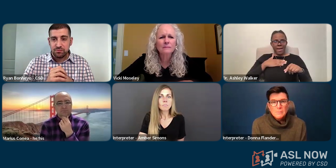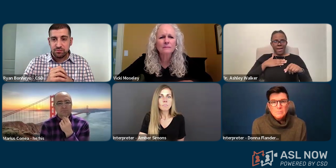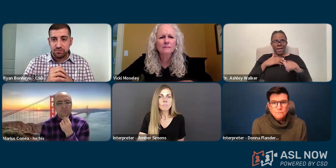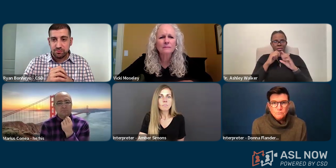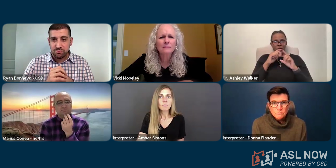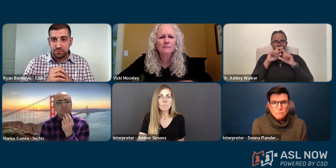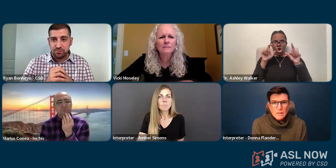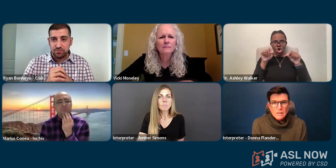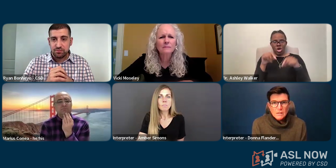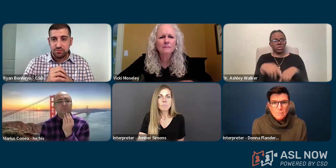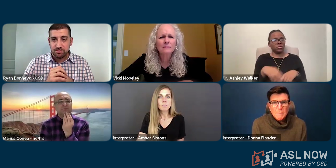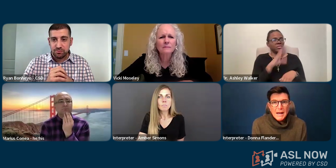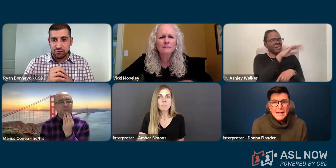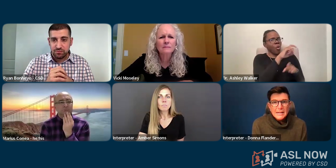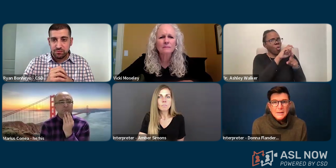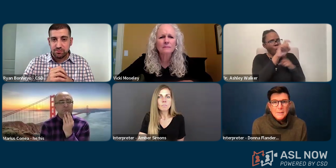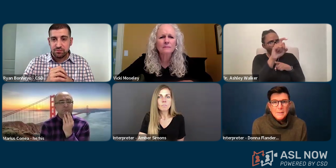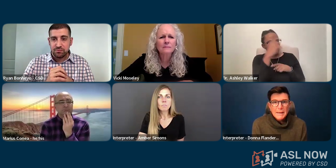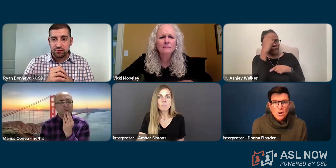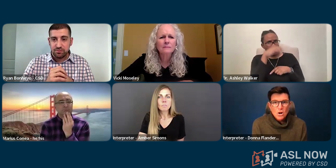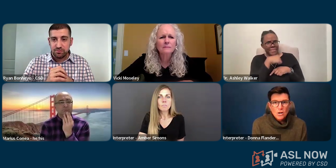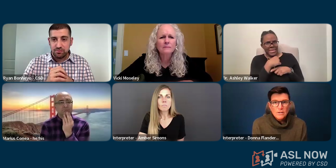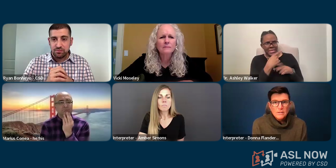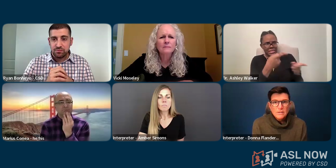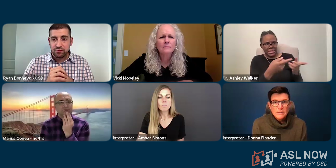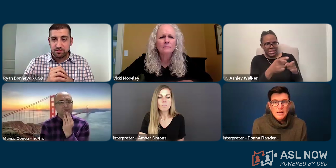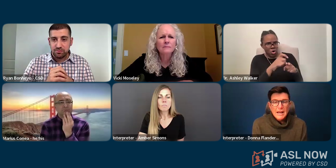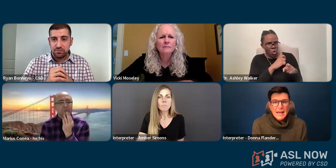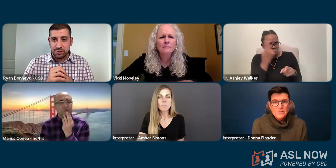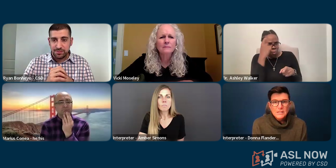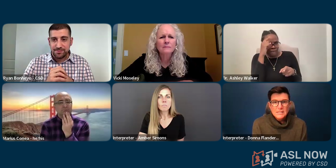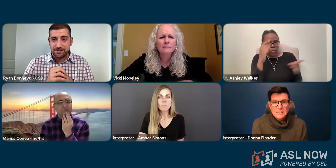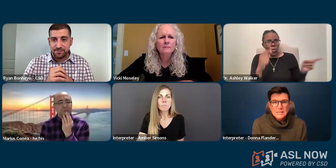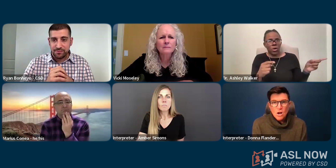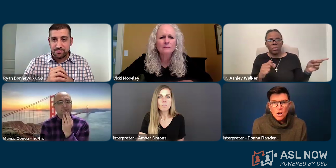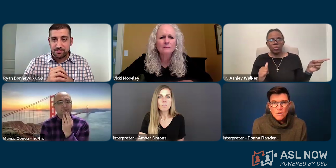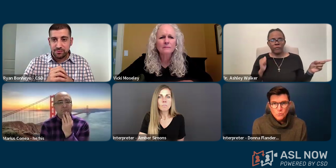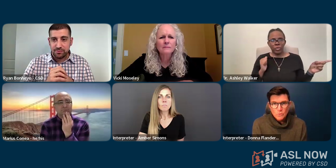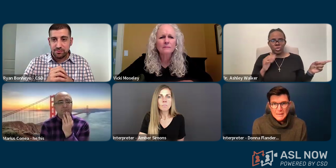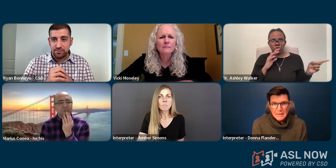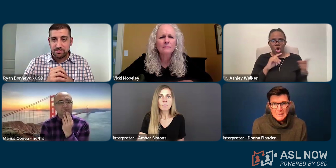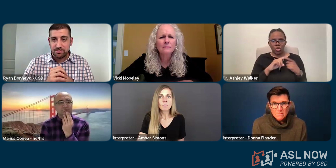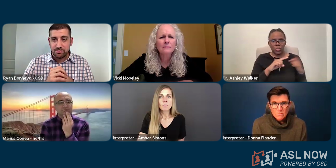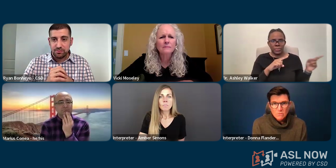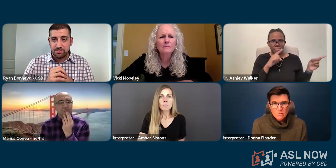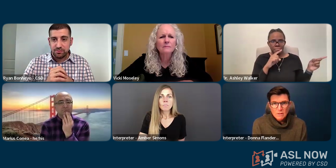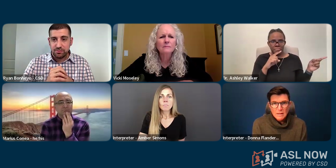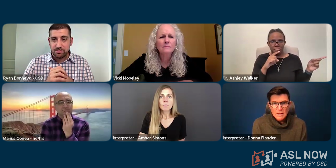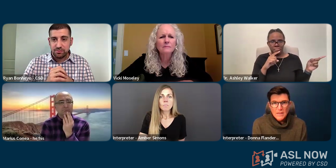My bank card, I have to get somebody to call for me.